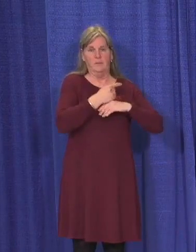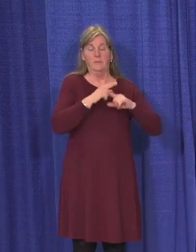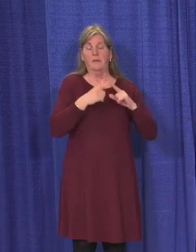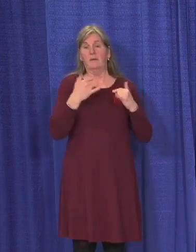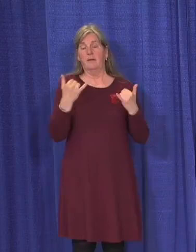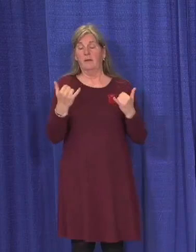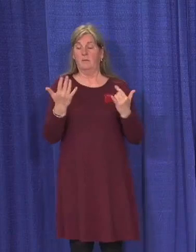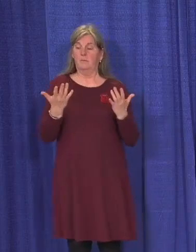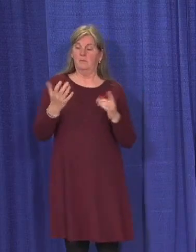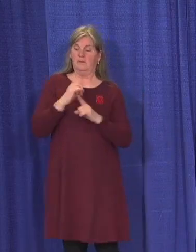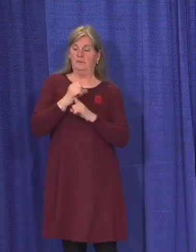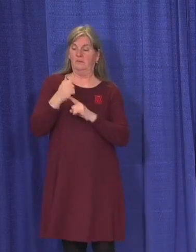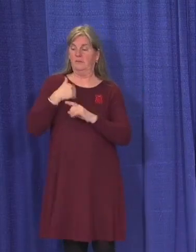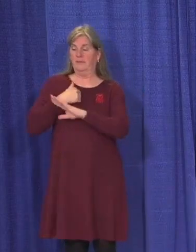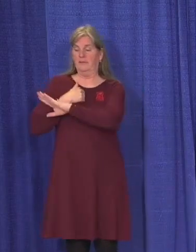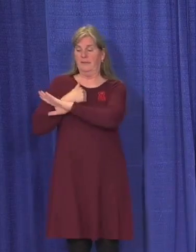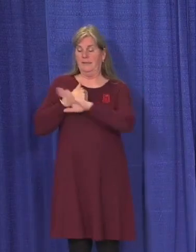In a Safeway without needing to